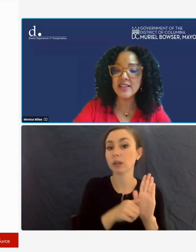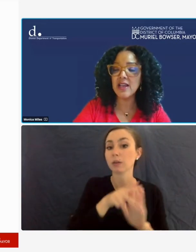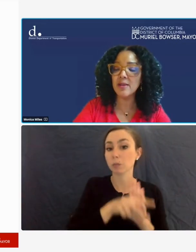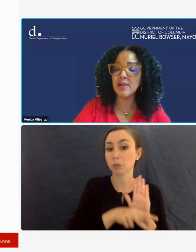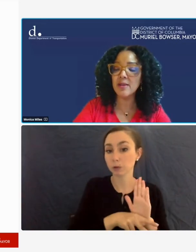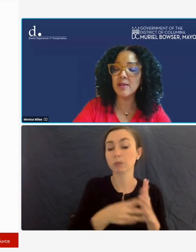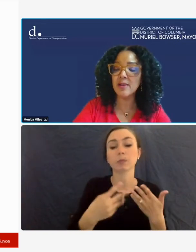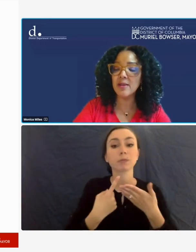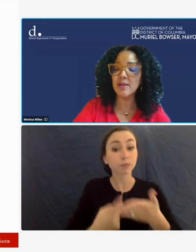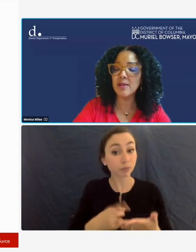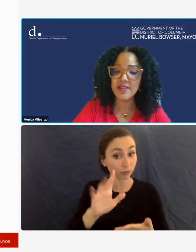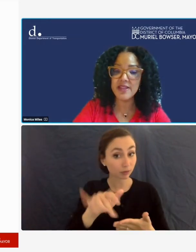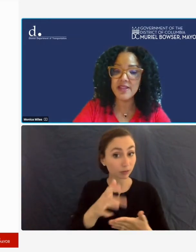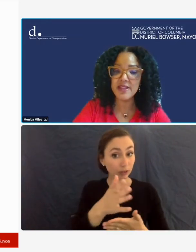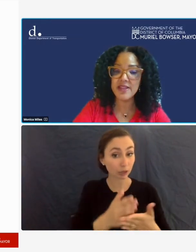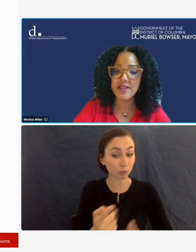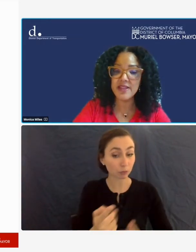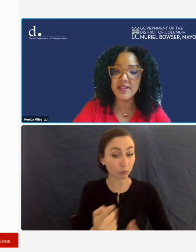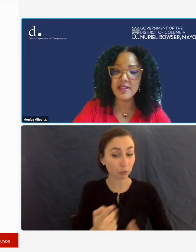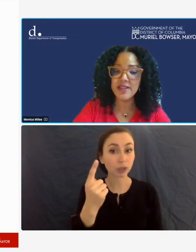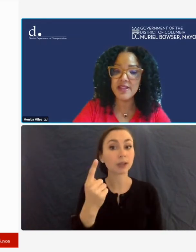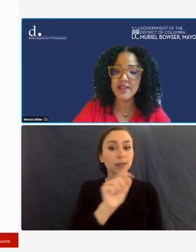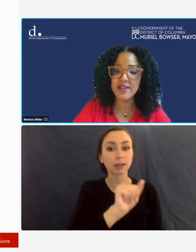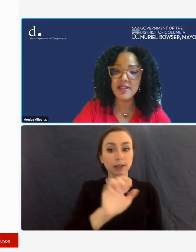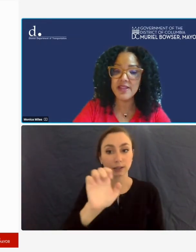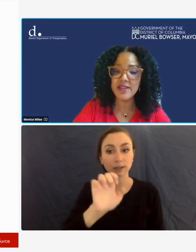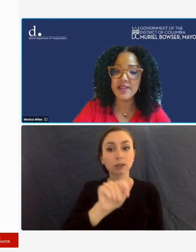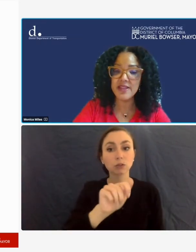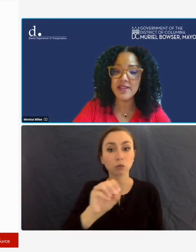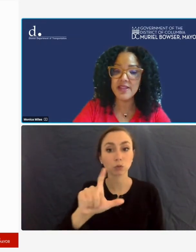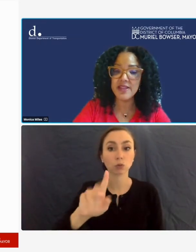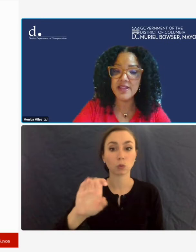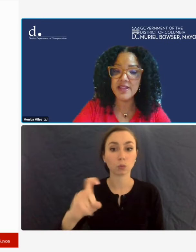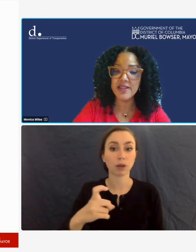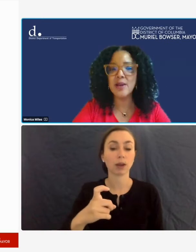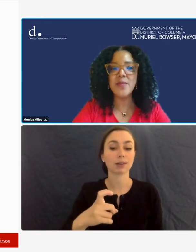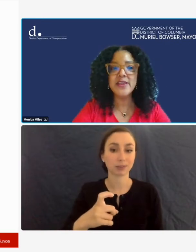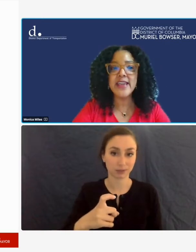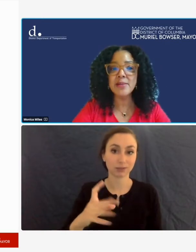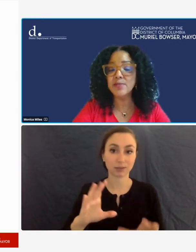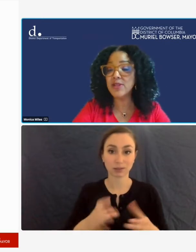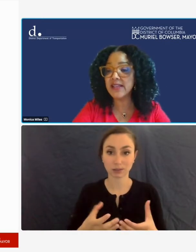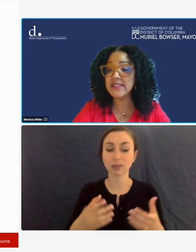part one of the a e toolbox series the the need to have um gap compliance statements